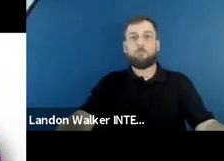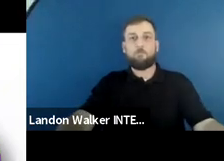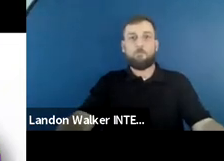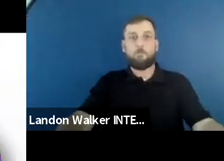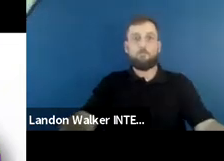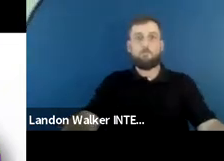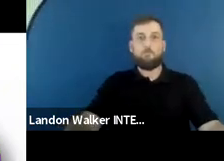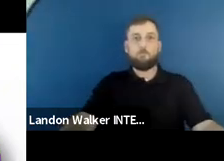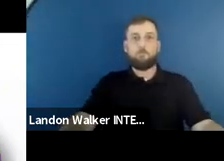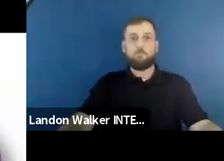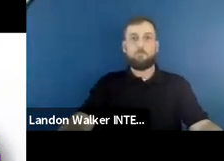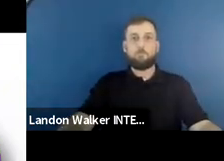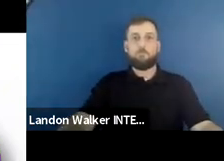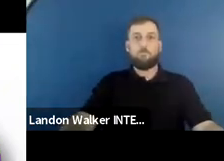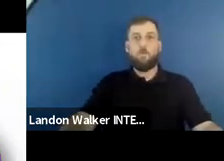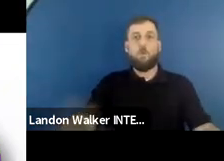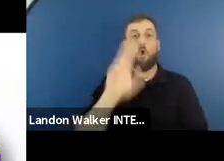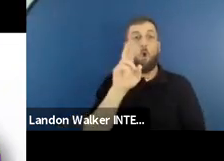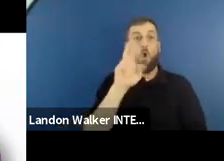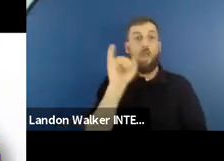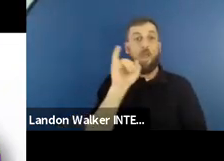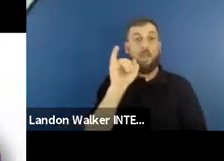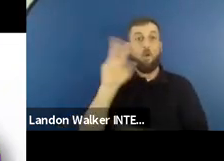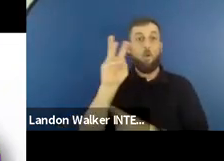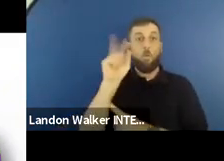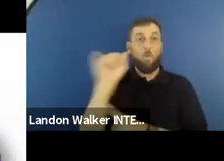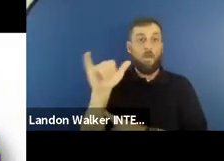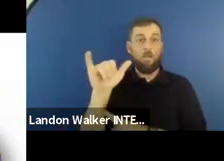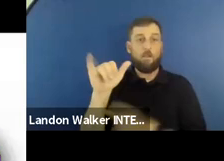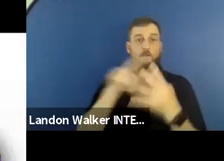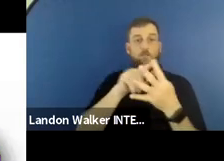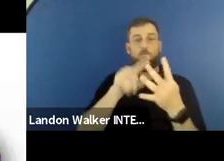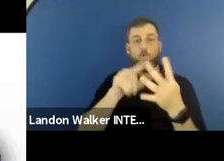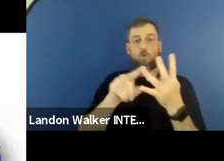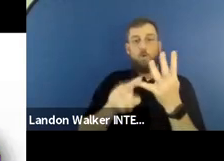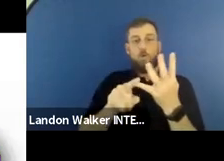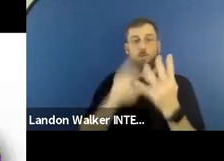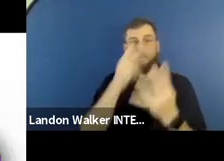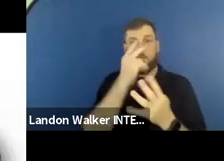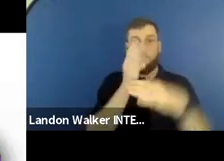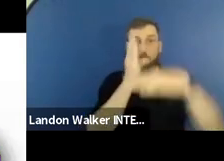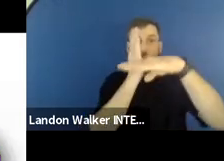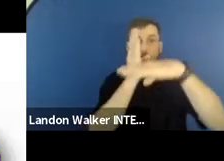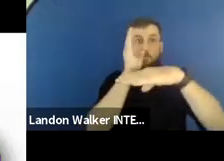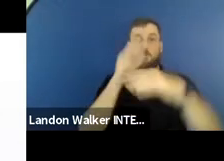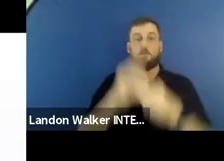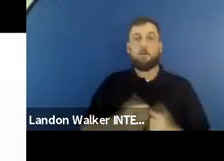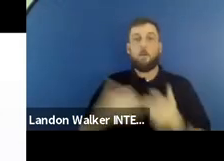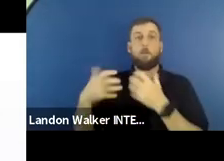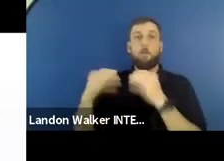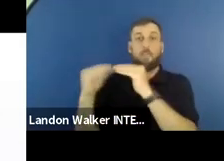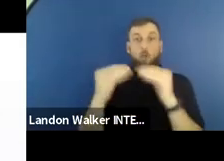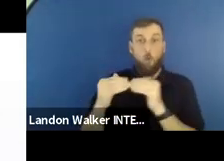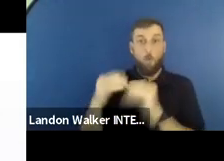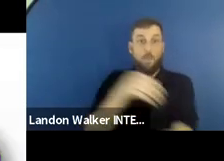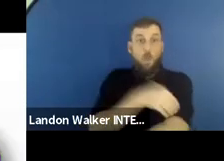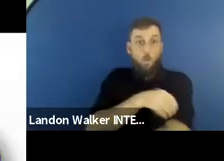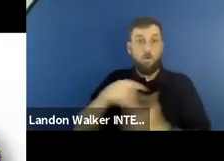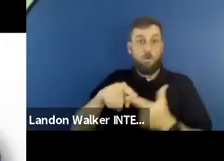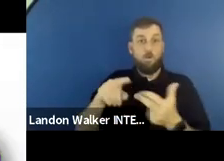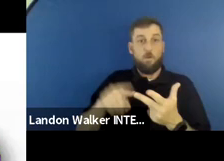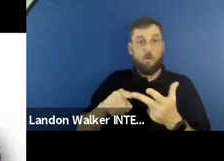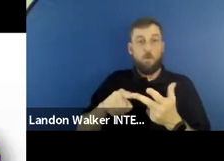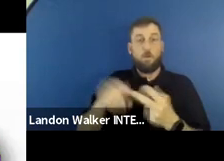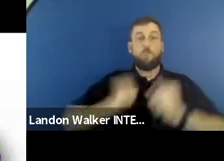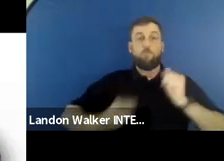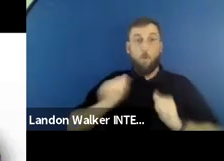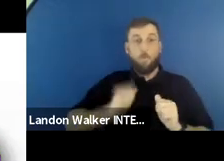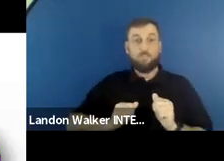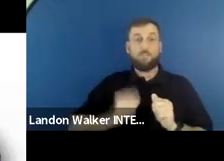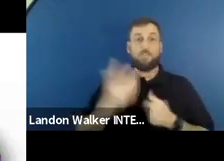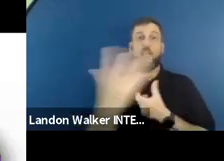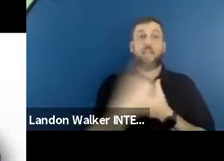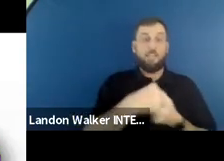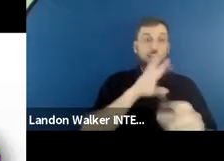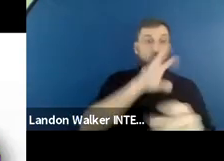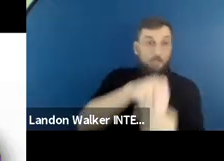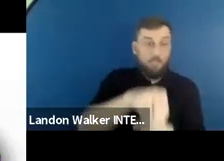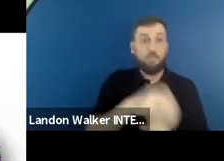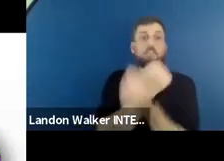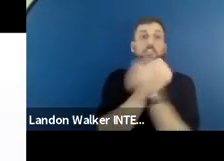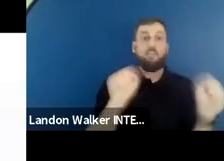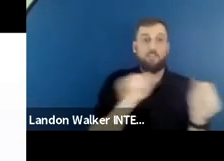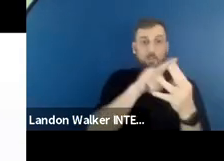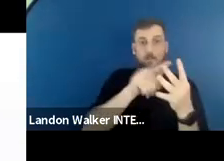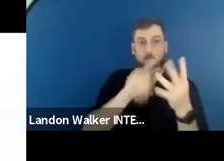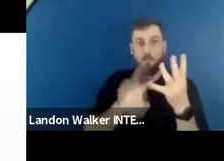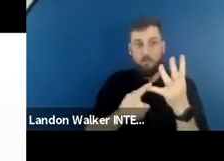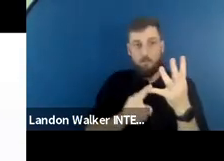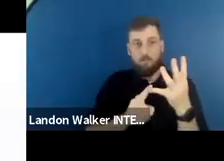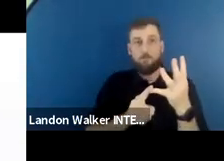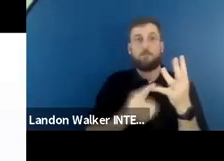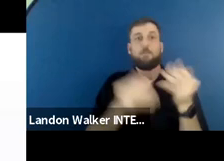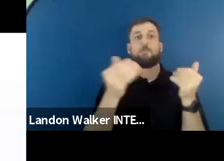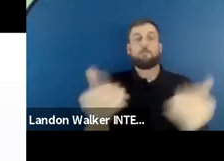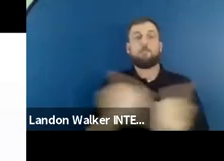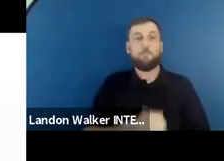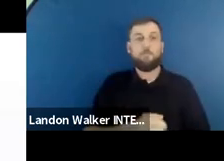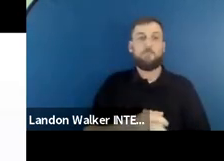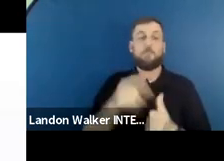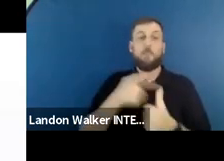So the ri way so the way we focus on four components so we focus on pure power performance engagement and safety.